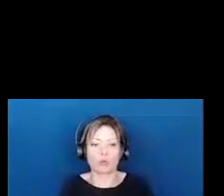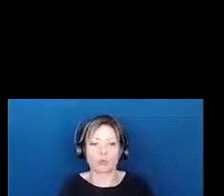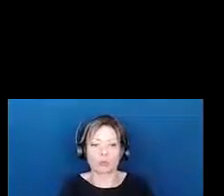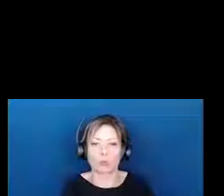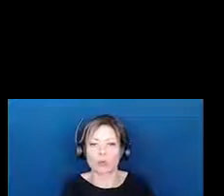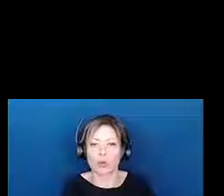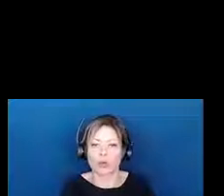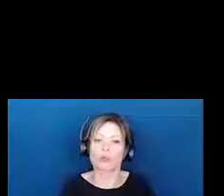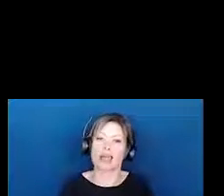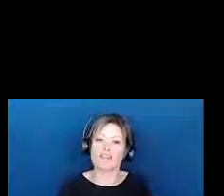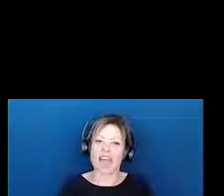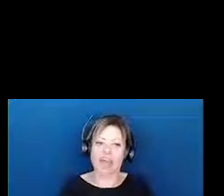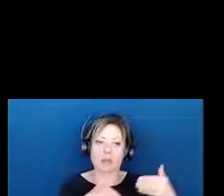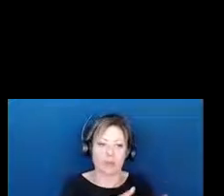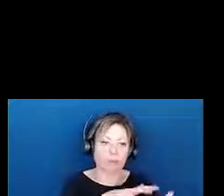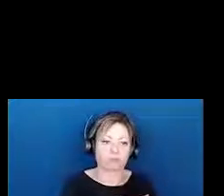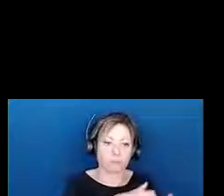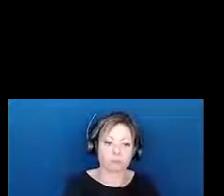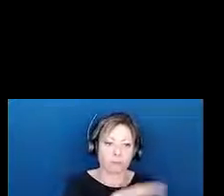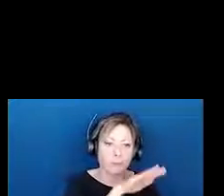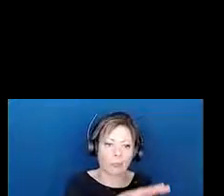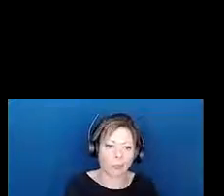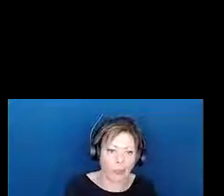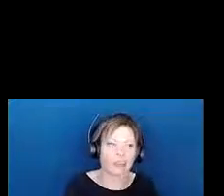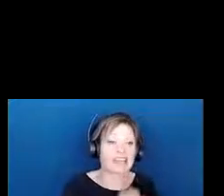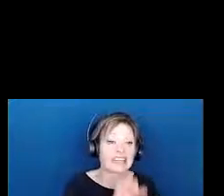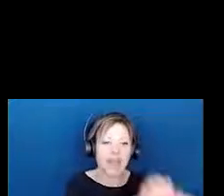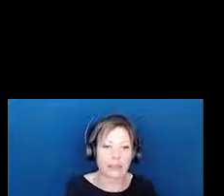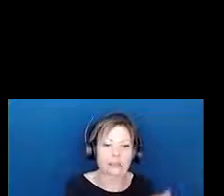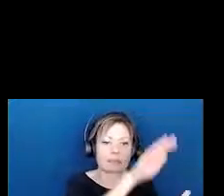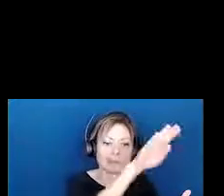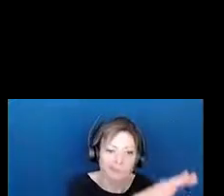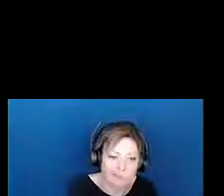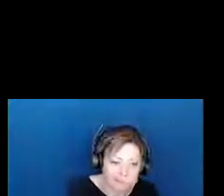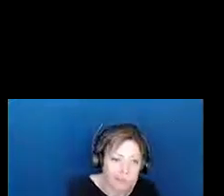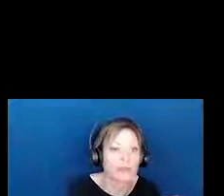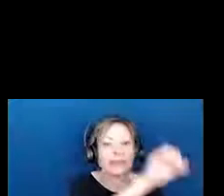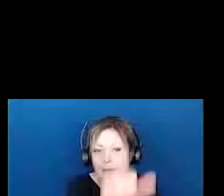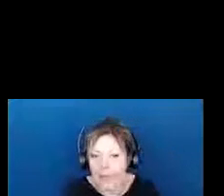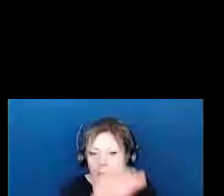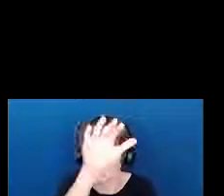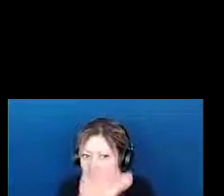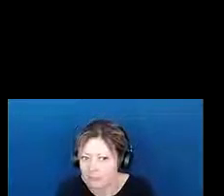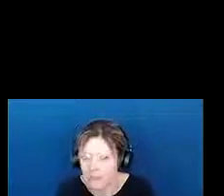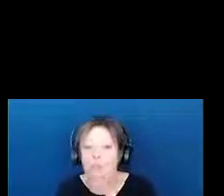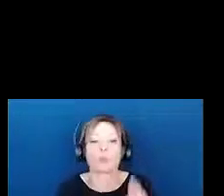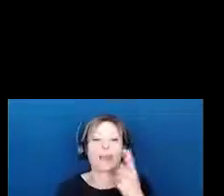grazing or succession I suppose. So again that creates that Mosaic of habitat so It's good to